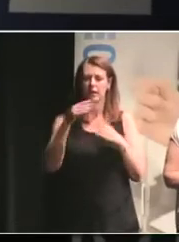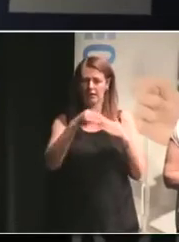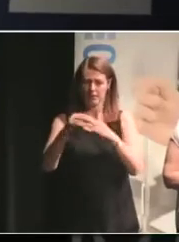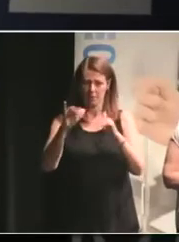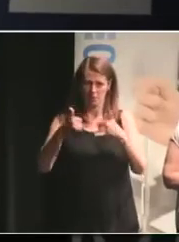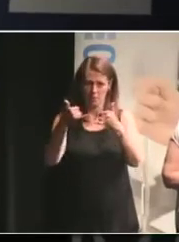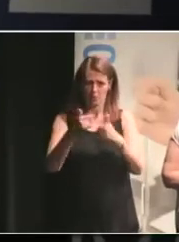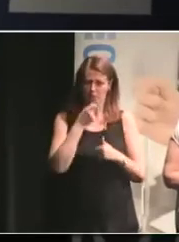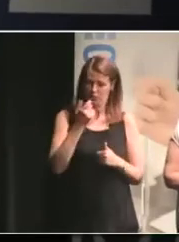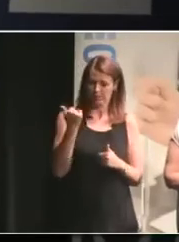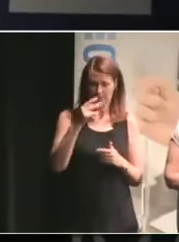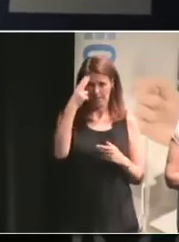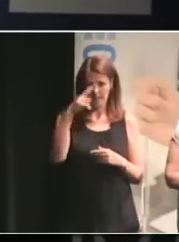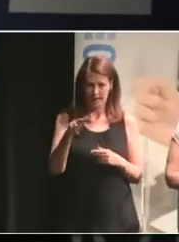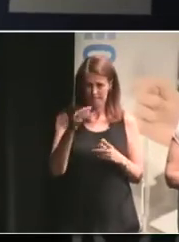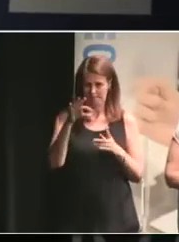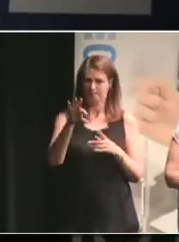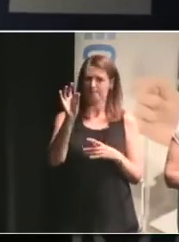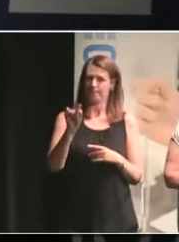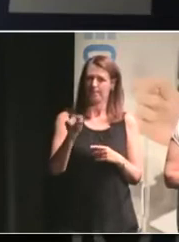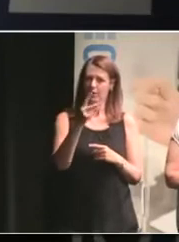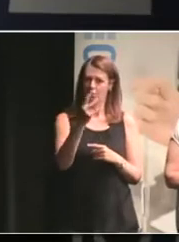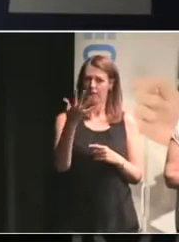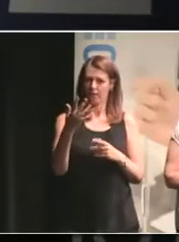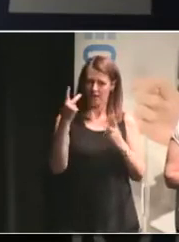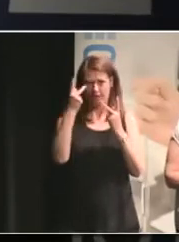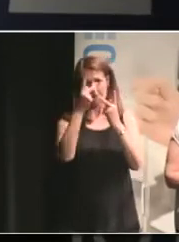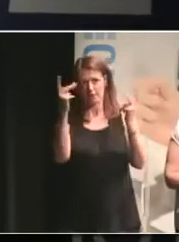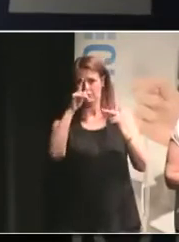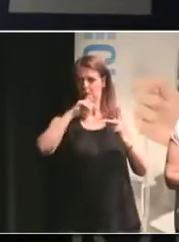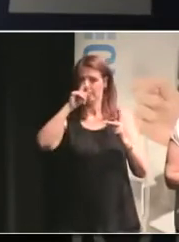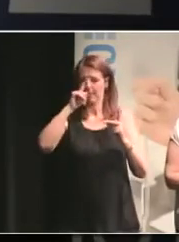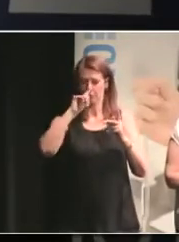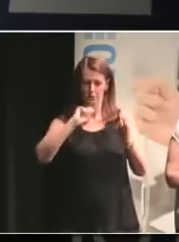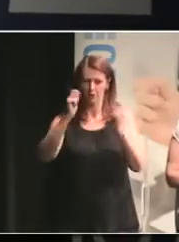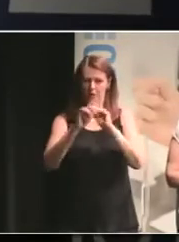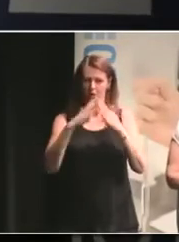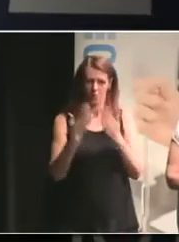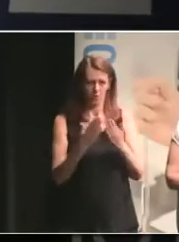recently been named one of the 25 visionaries changing the world. Professor warner is one of